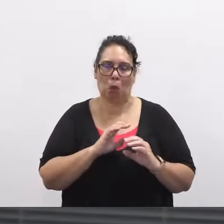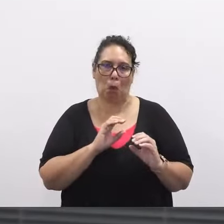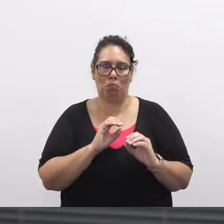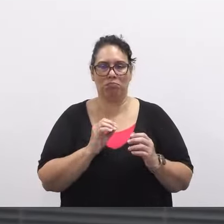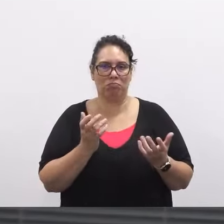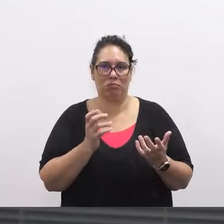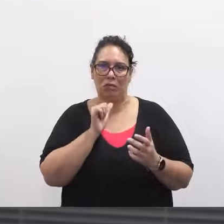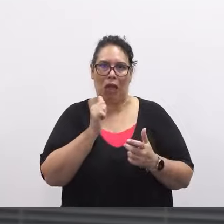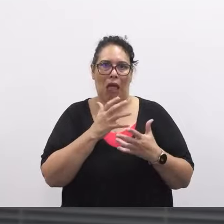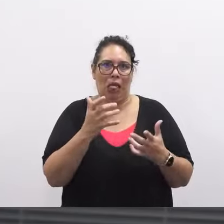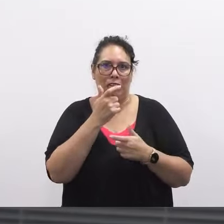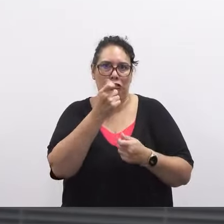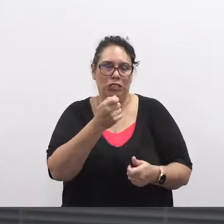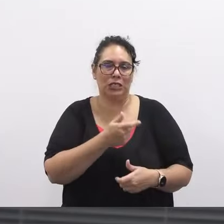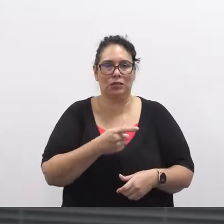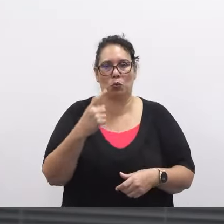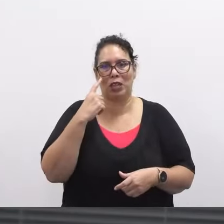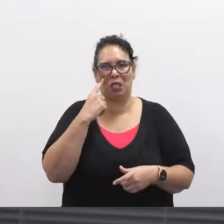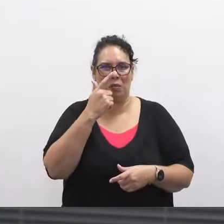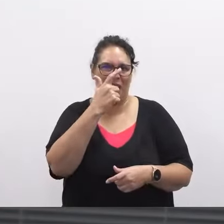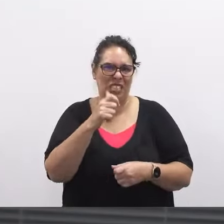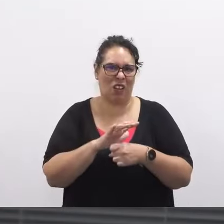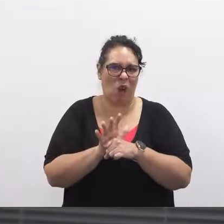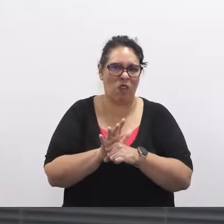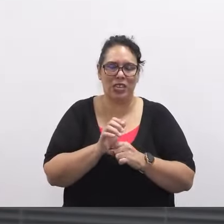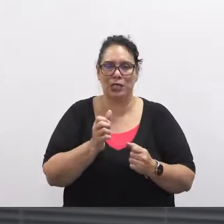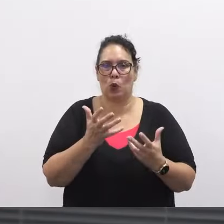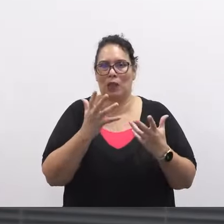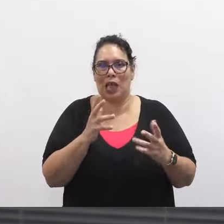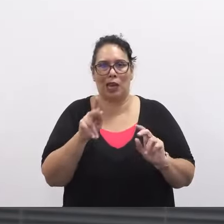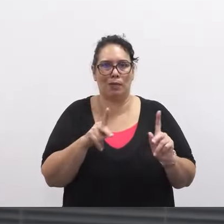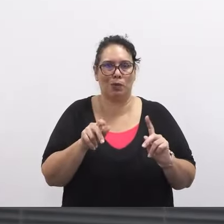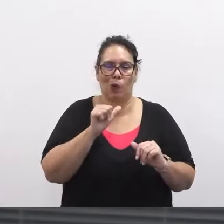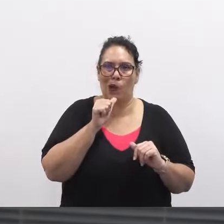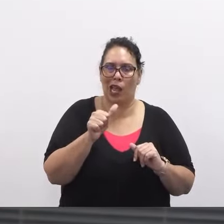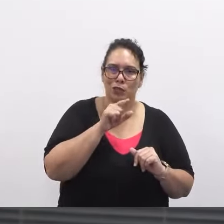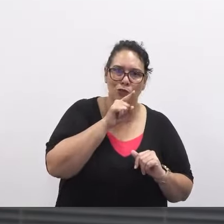and we attributed most of that to COVID, right? There was a lot of uncertainty in the contractor community